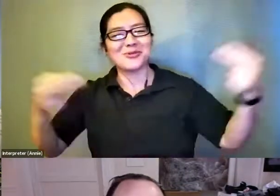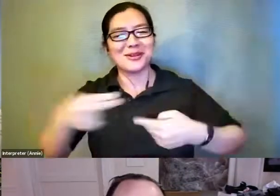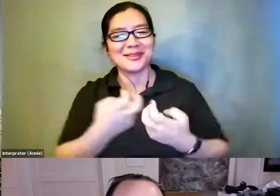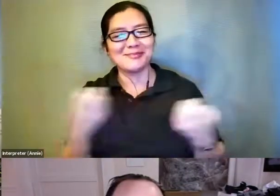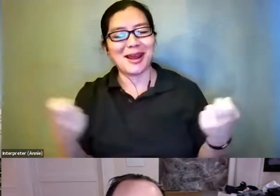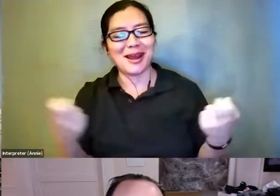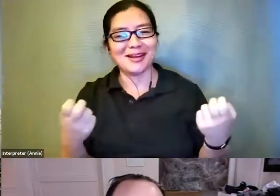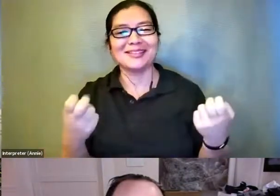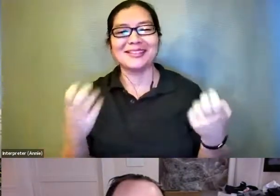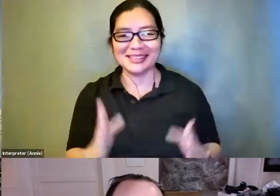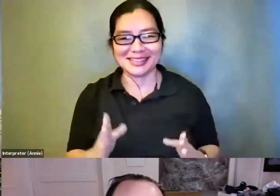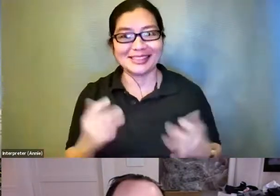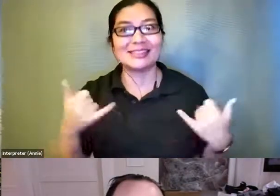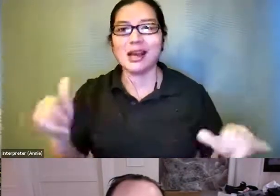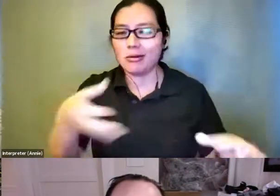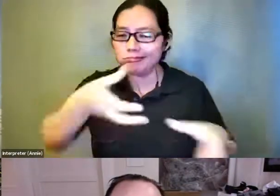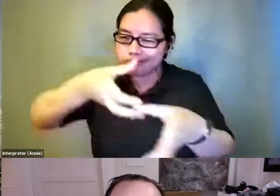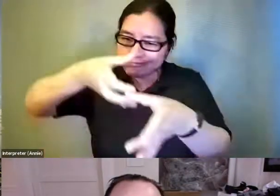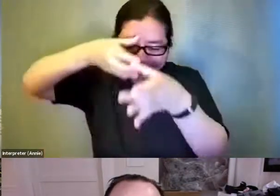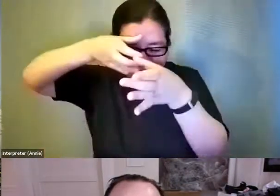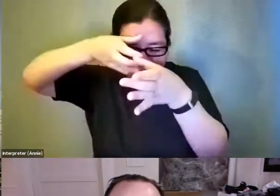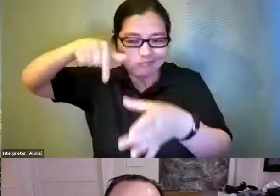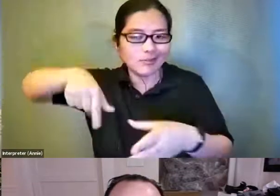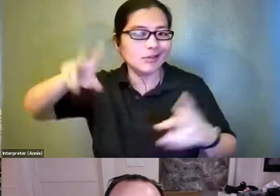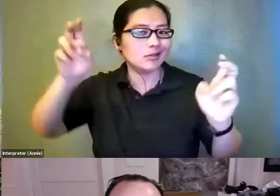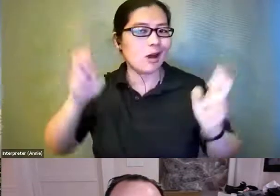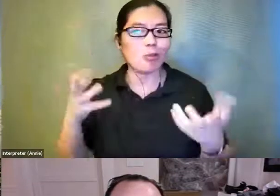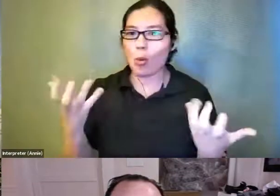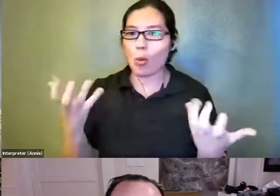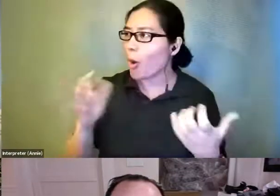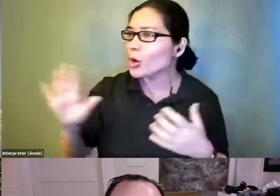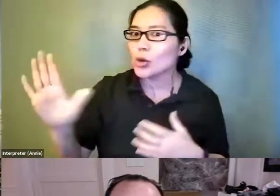expertise on this topic we want to hear from and share